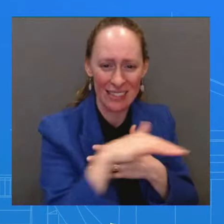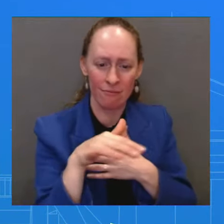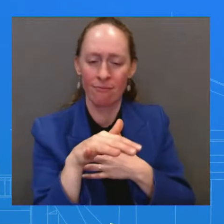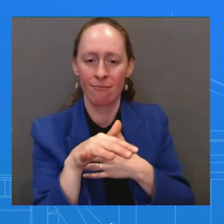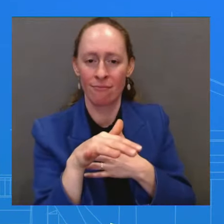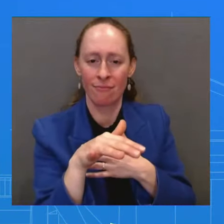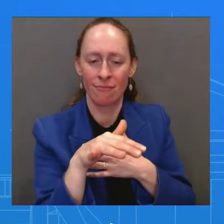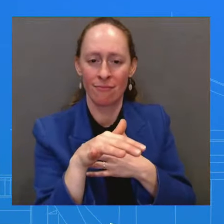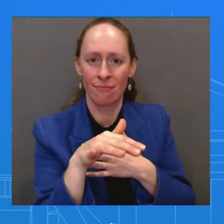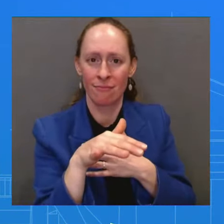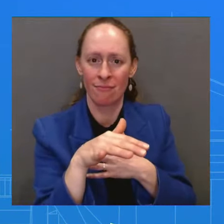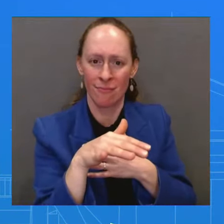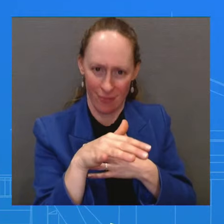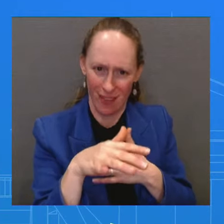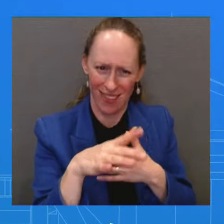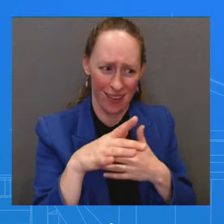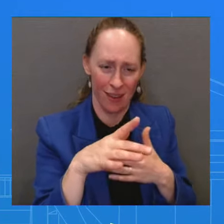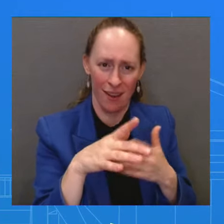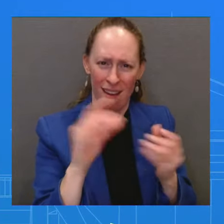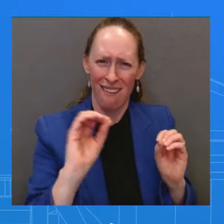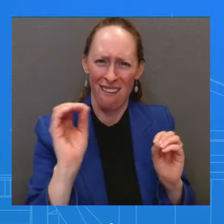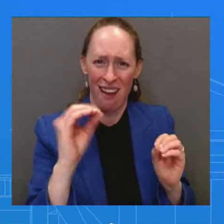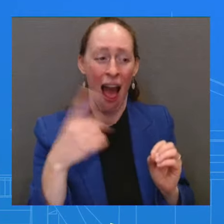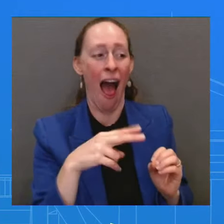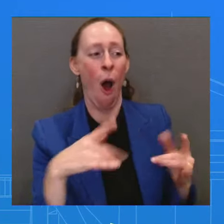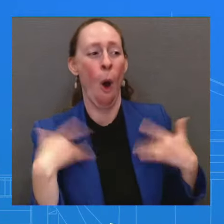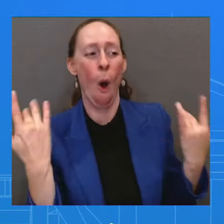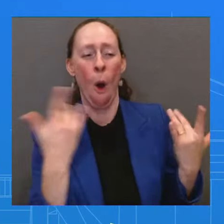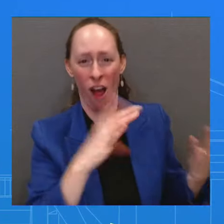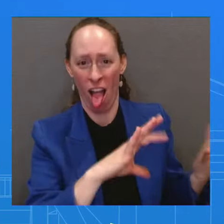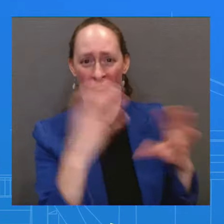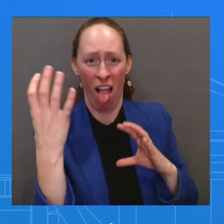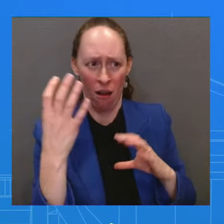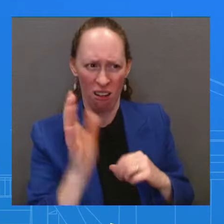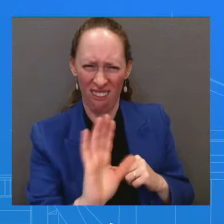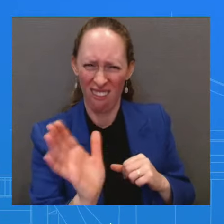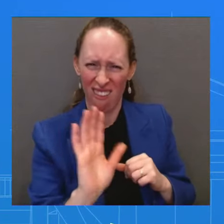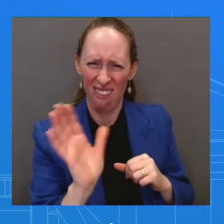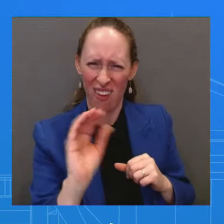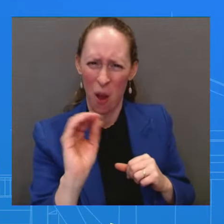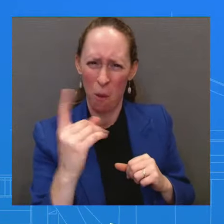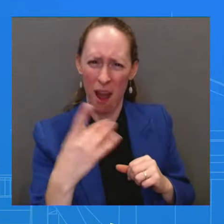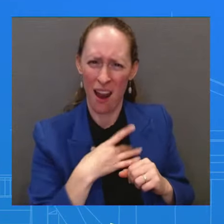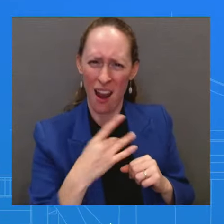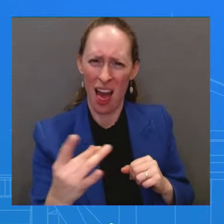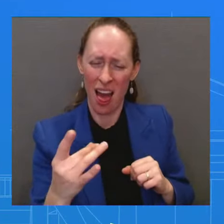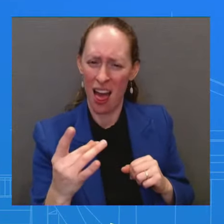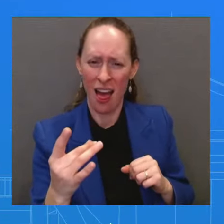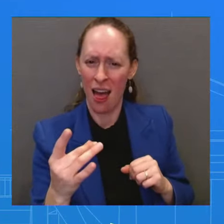When -- it is important for Congress to work -- not for us, but on behalf of the American people.